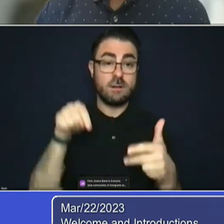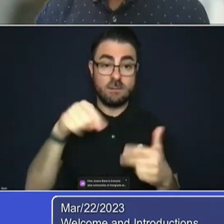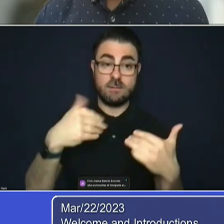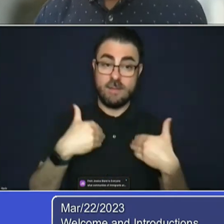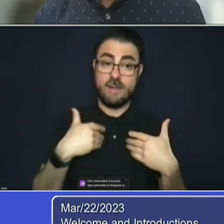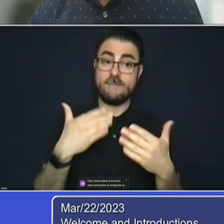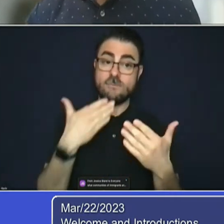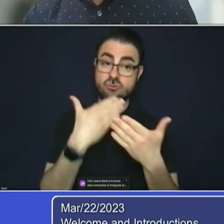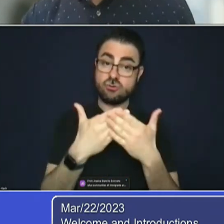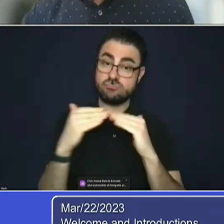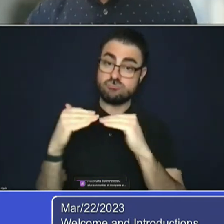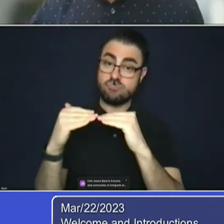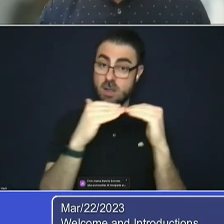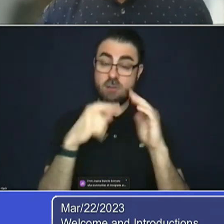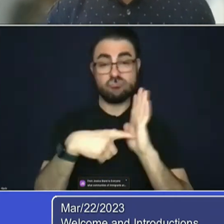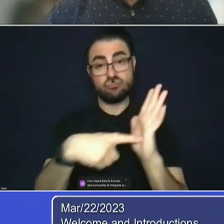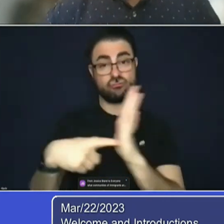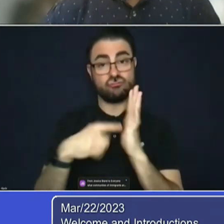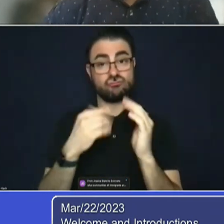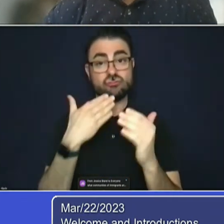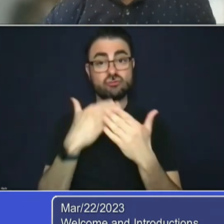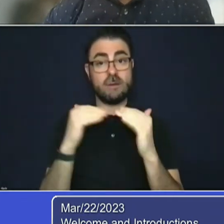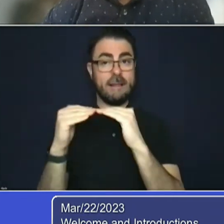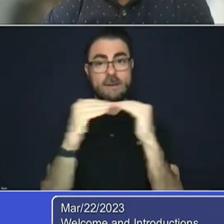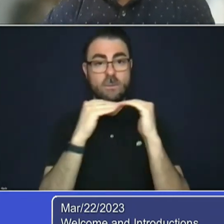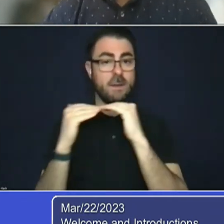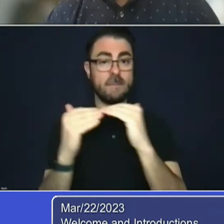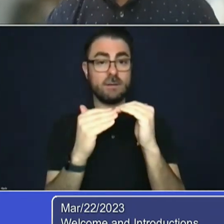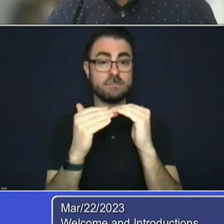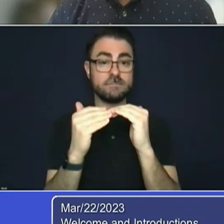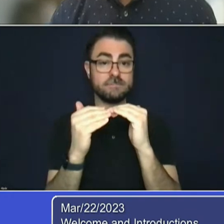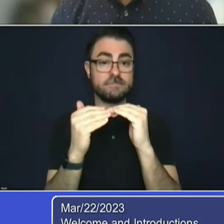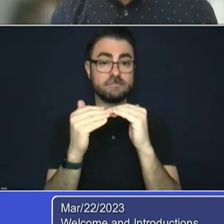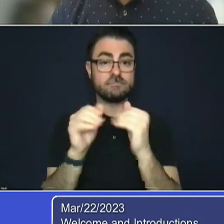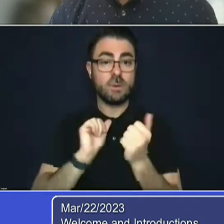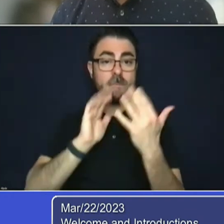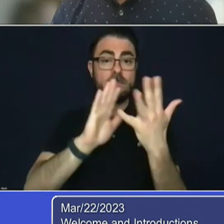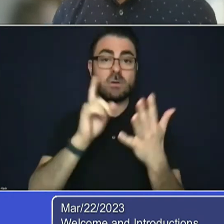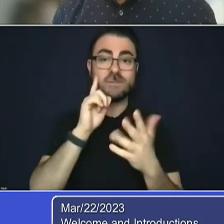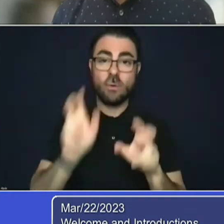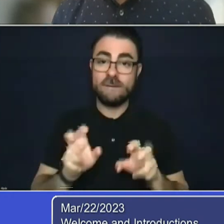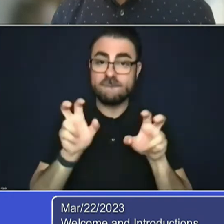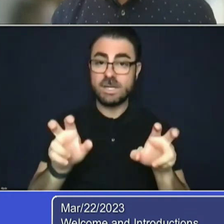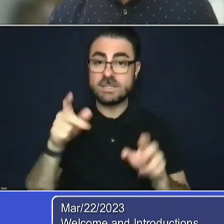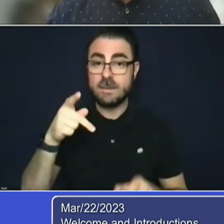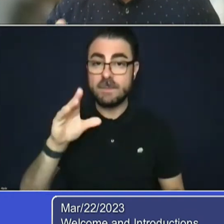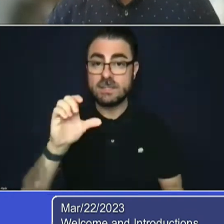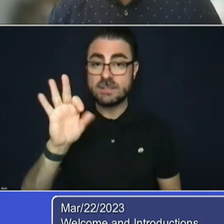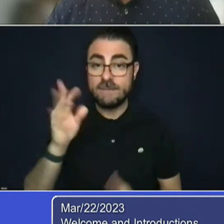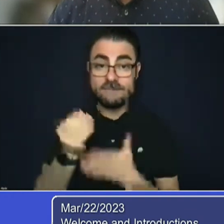FUNDING WILL BE INVESTED. DOES IT DEMONSTRATE AN EQUITABLE